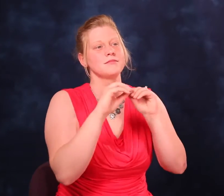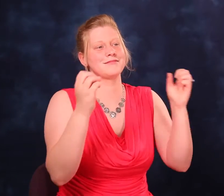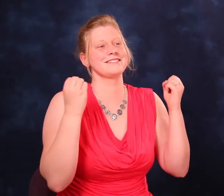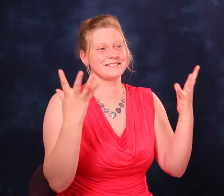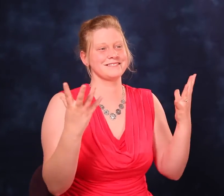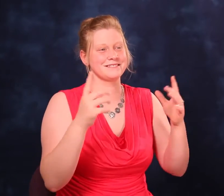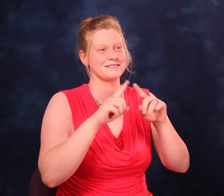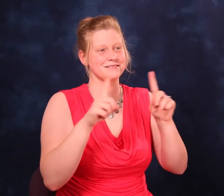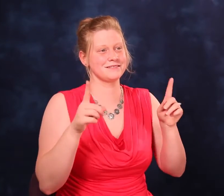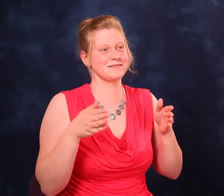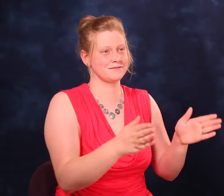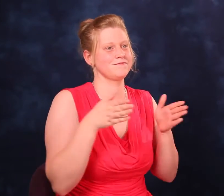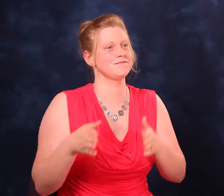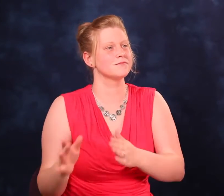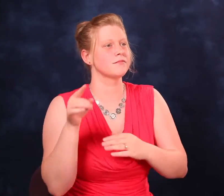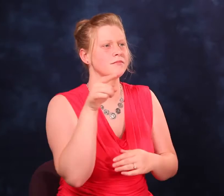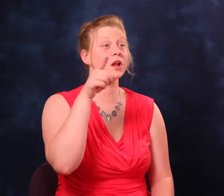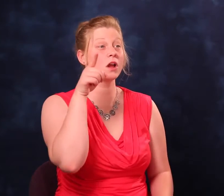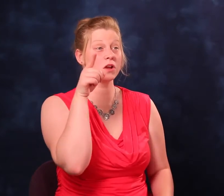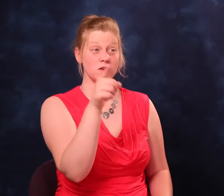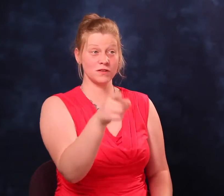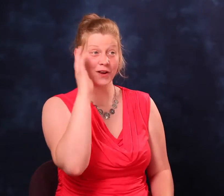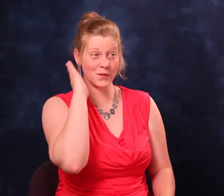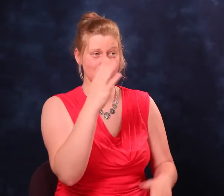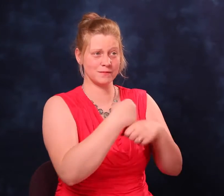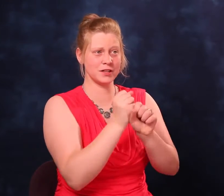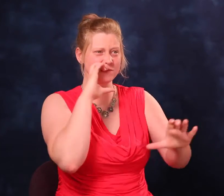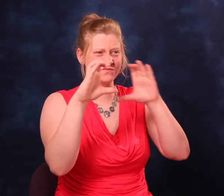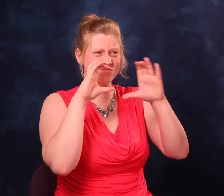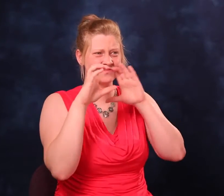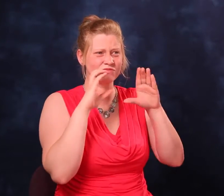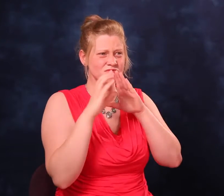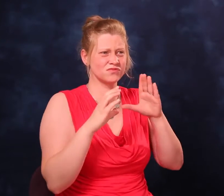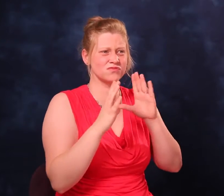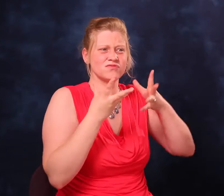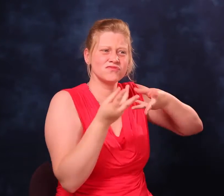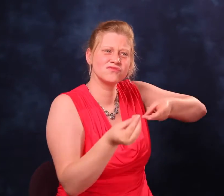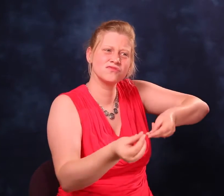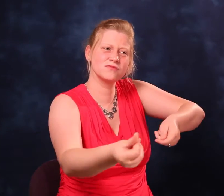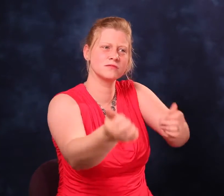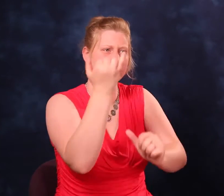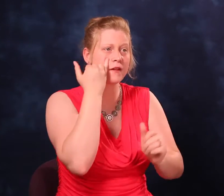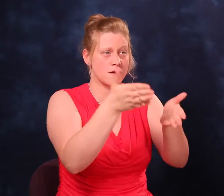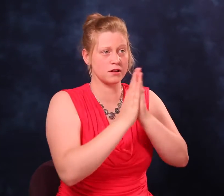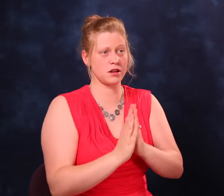communicate in many different ways. You will make communication go much more smoothly